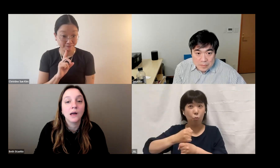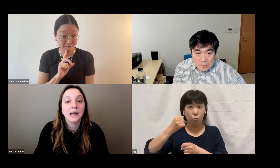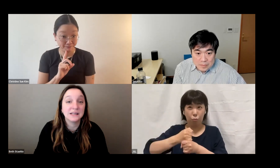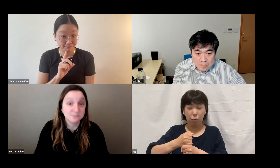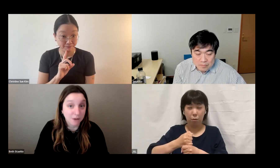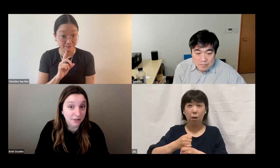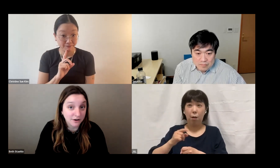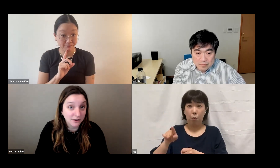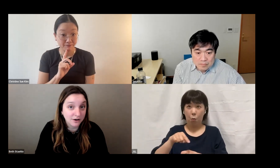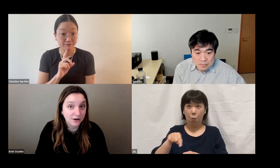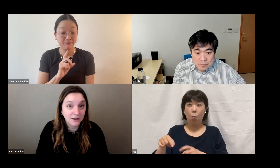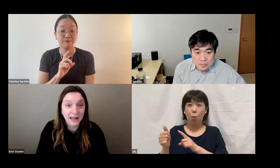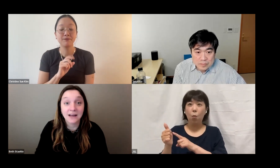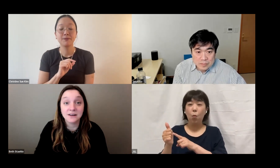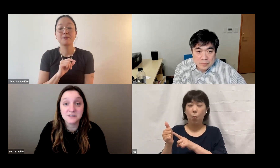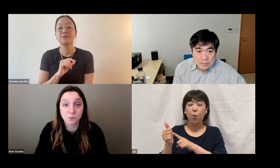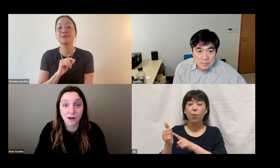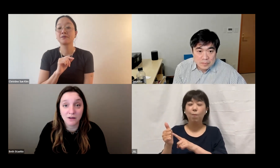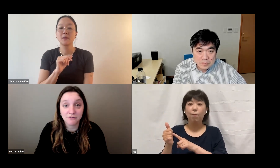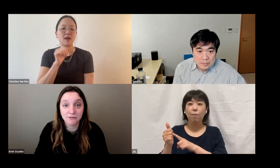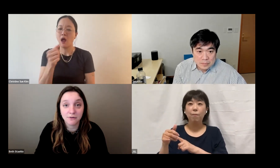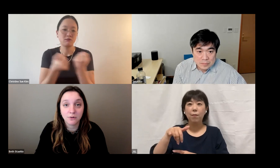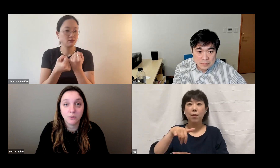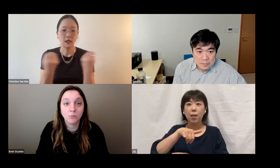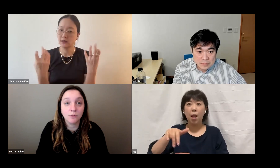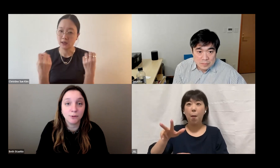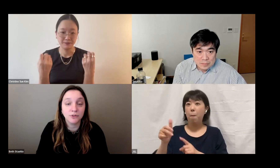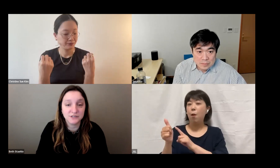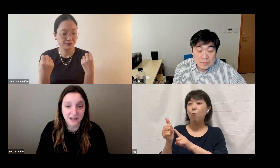His mother and his wife were both deaf.